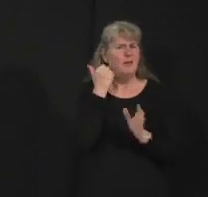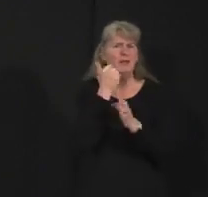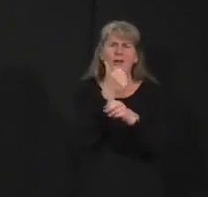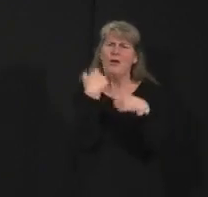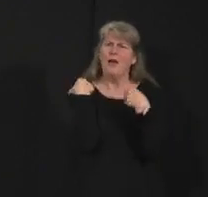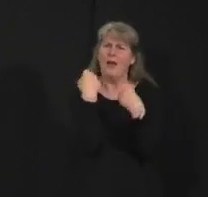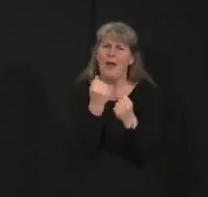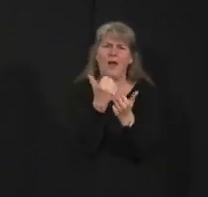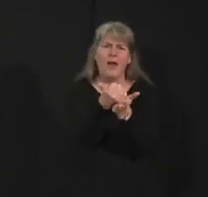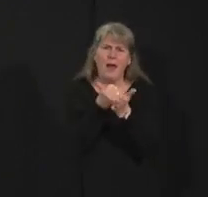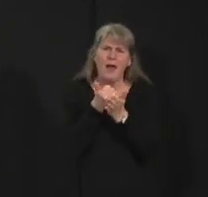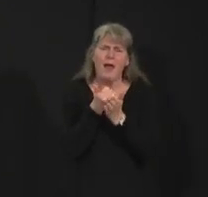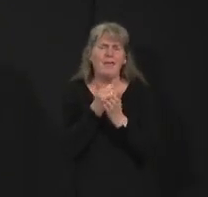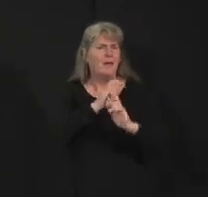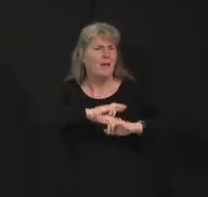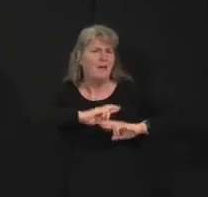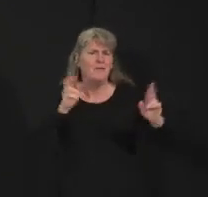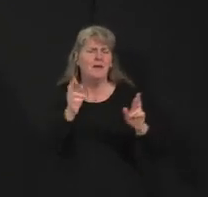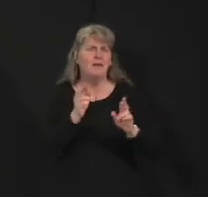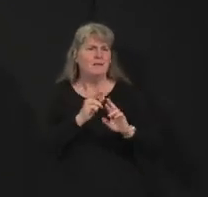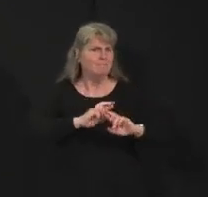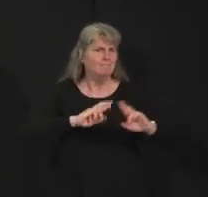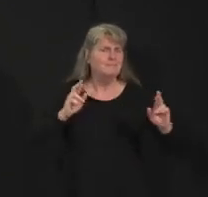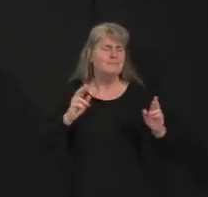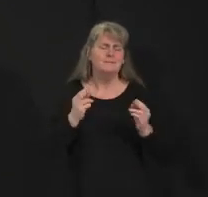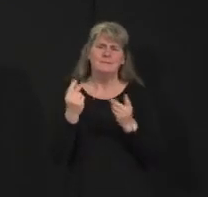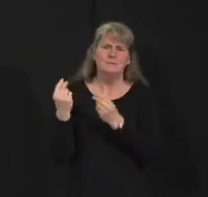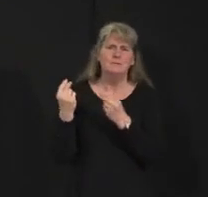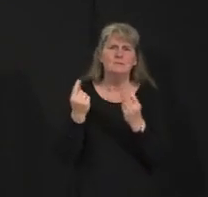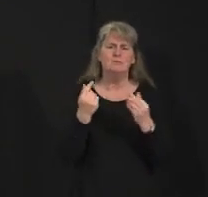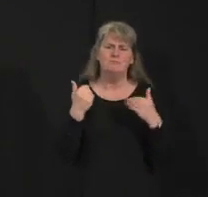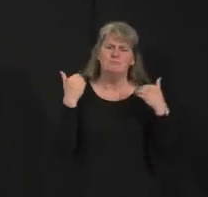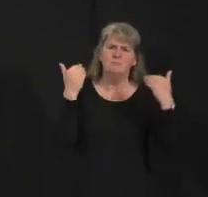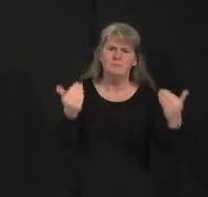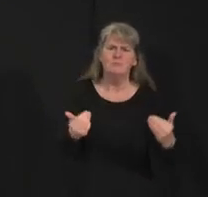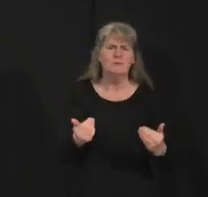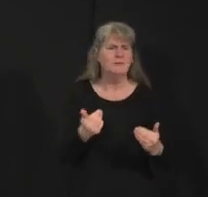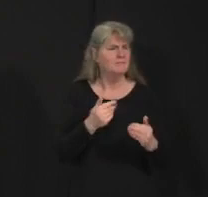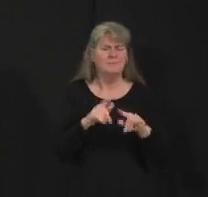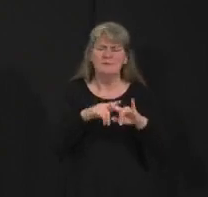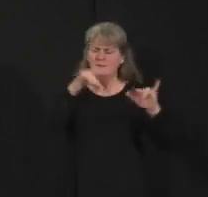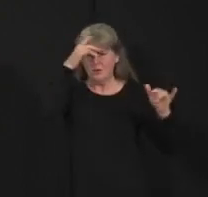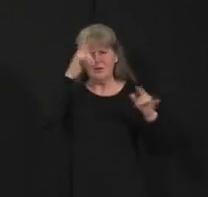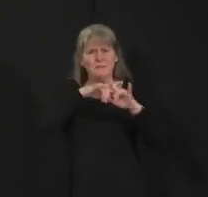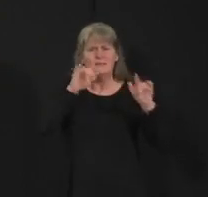on is proactive health care, and as important as going for screening tests and getting your